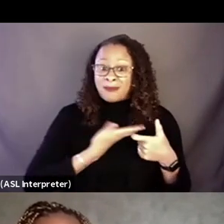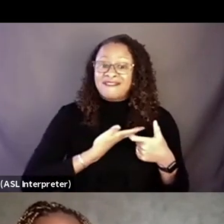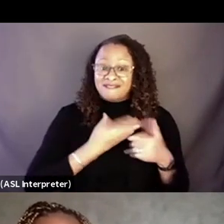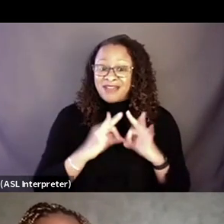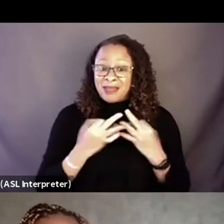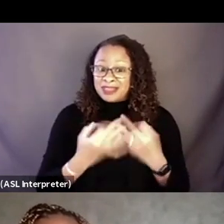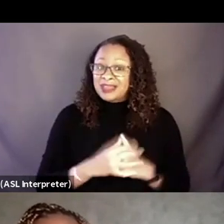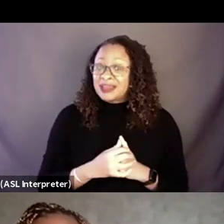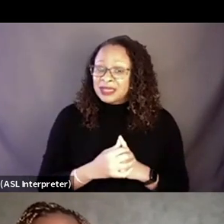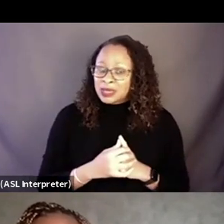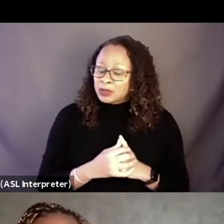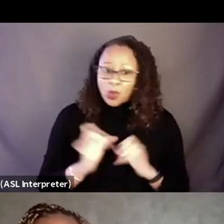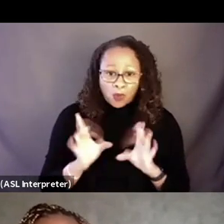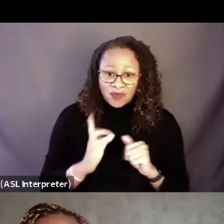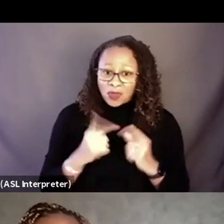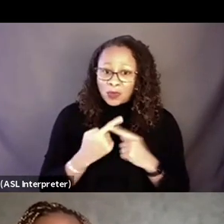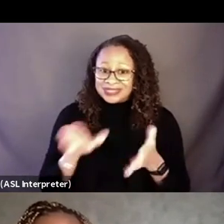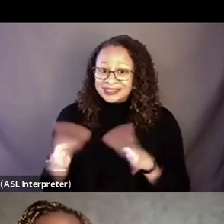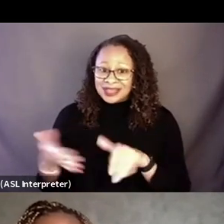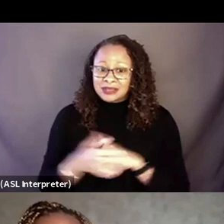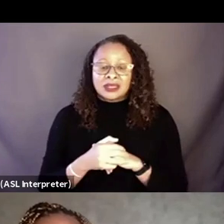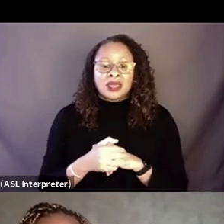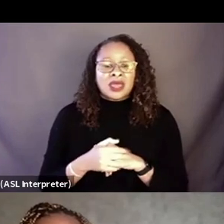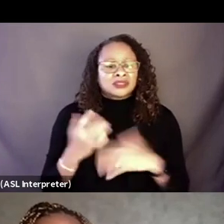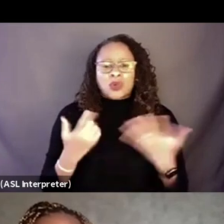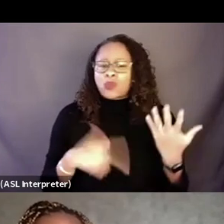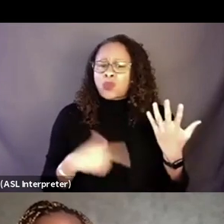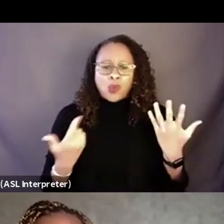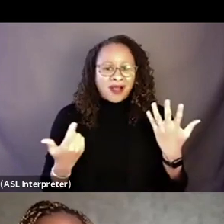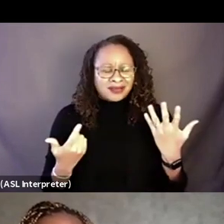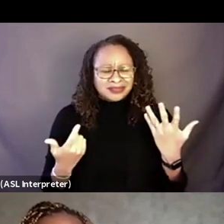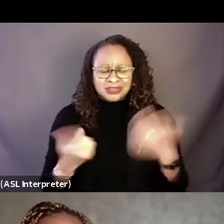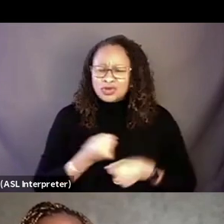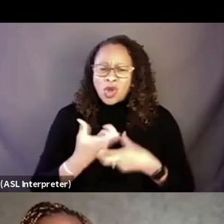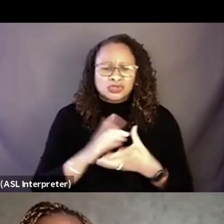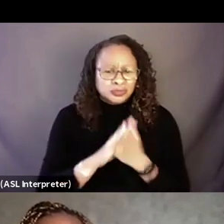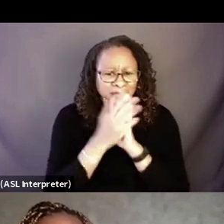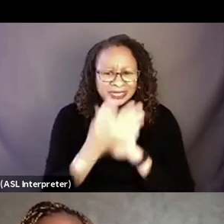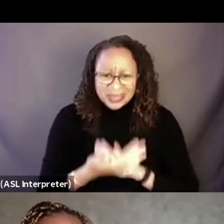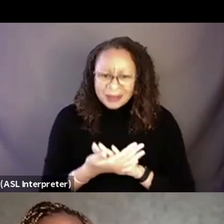So what on earth drove you to get involved in such risky business?